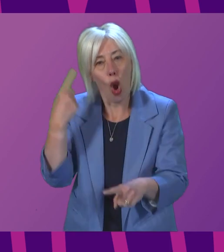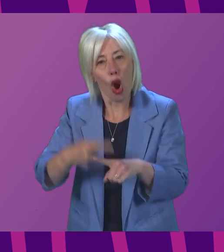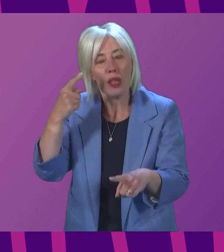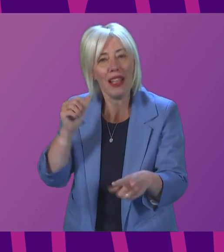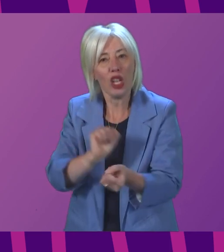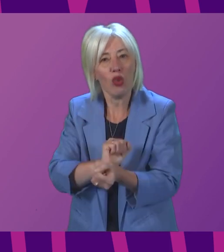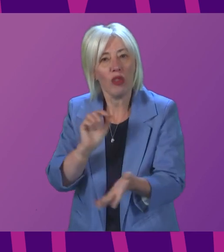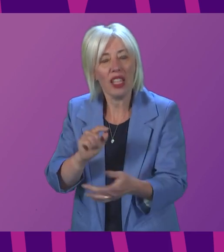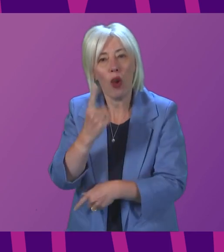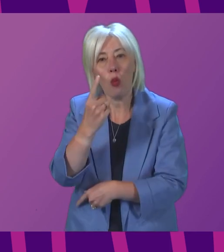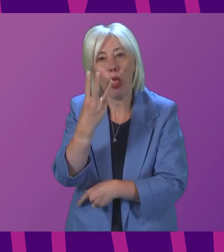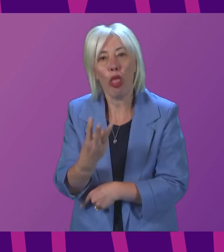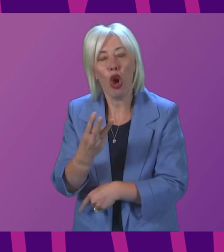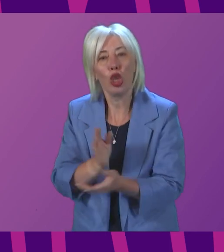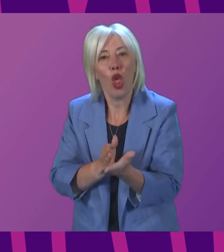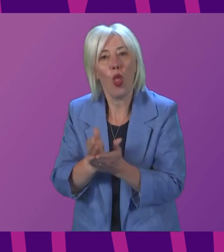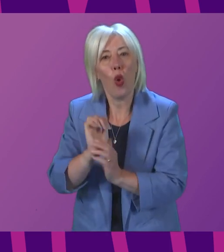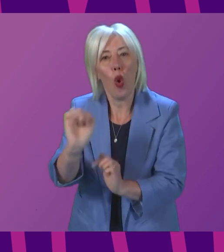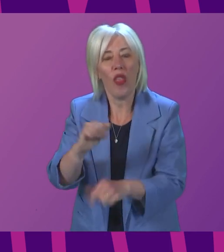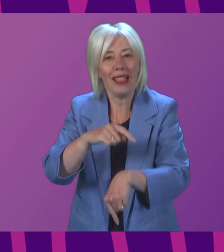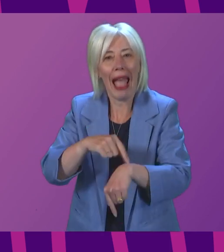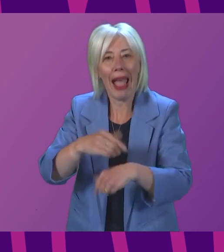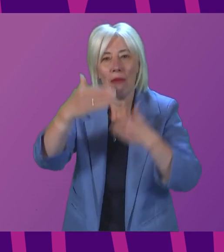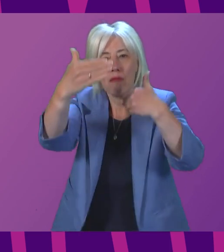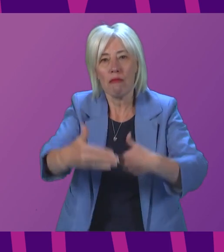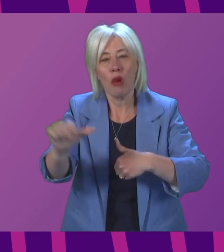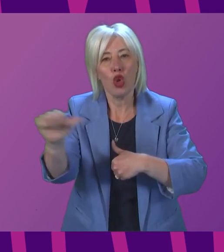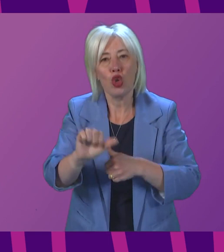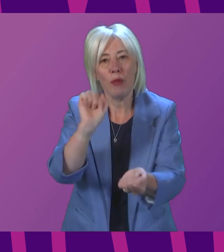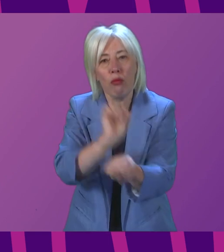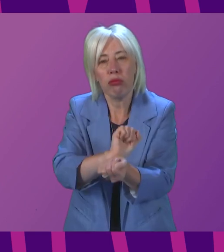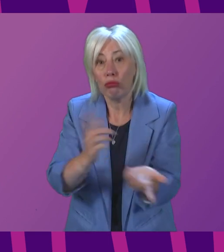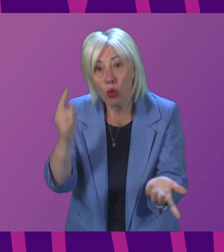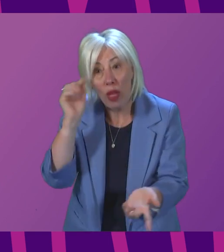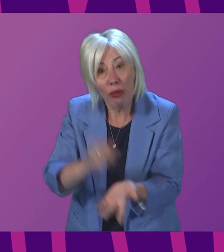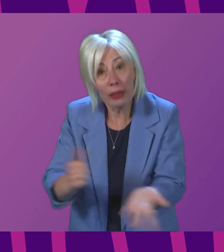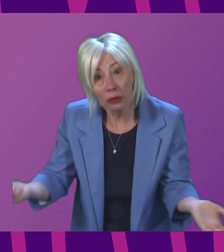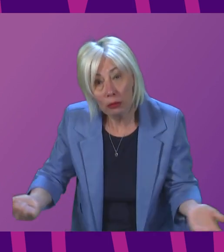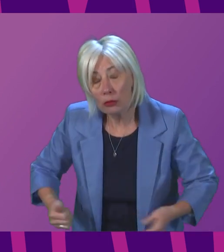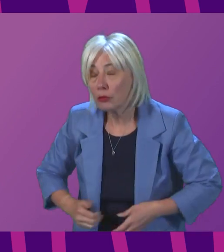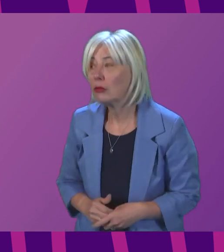just a third of the way through their sentences?